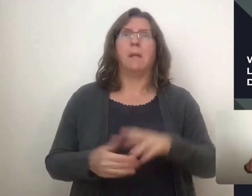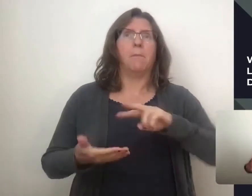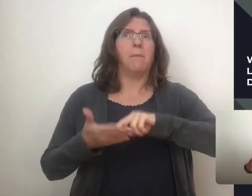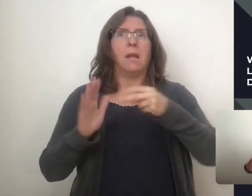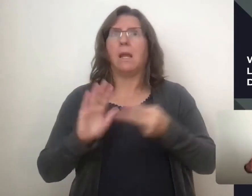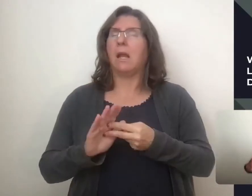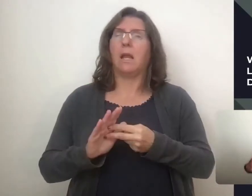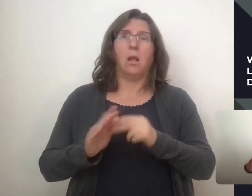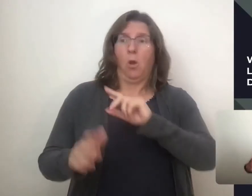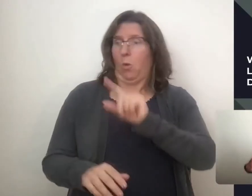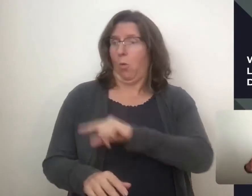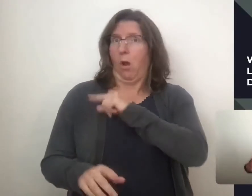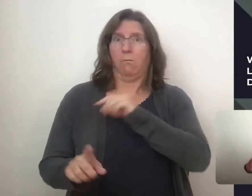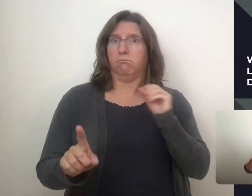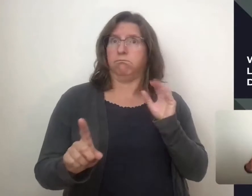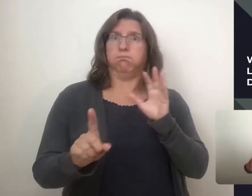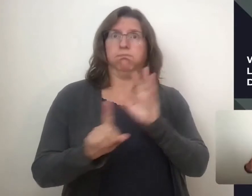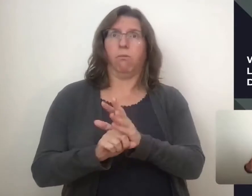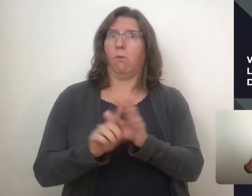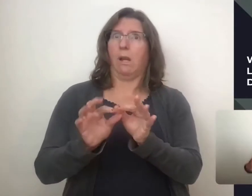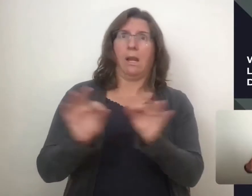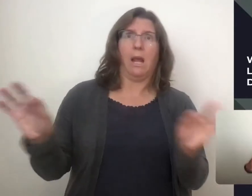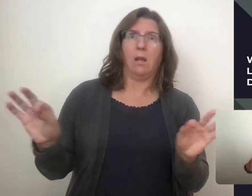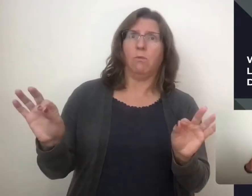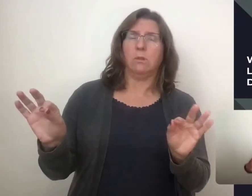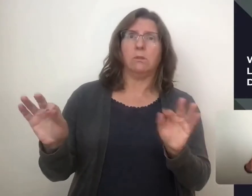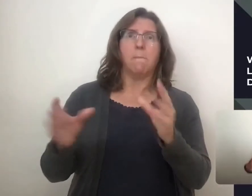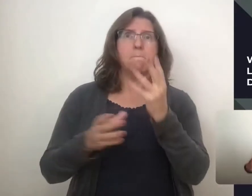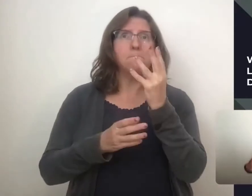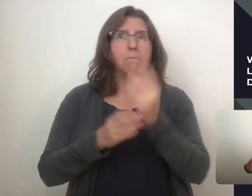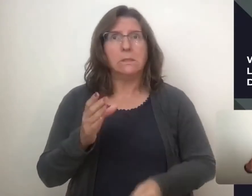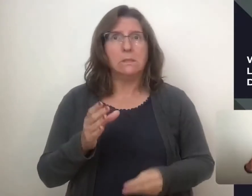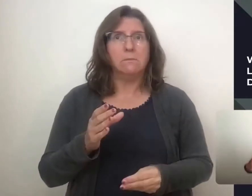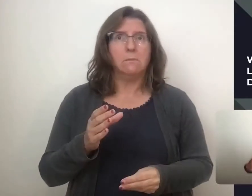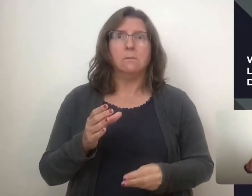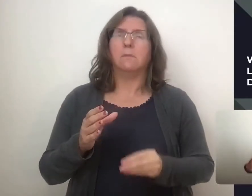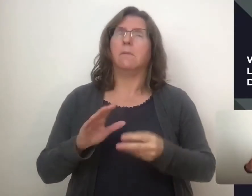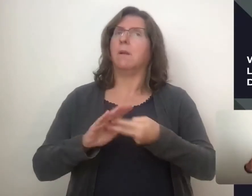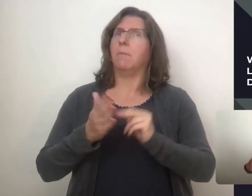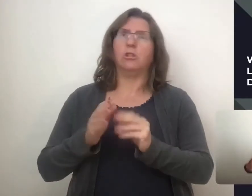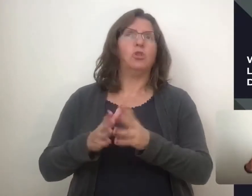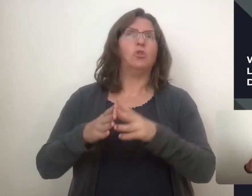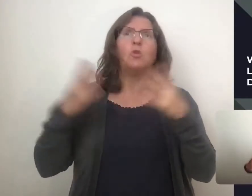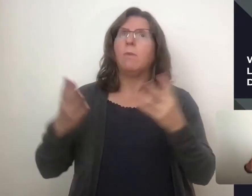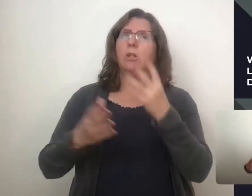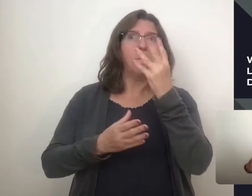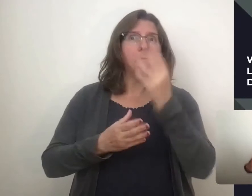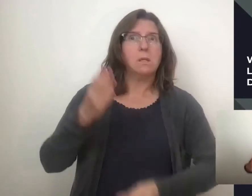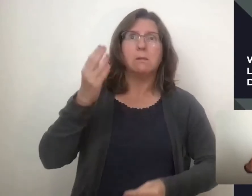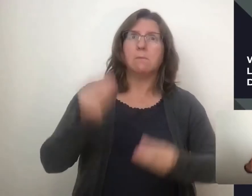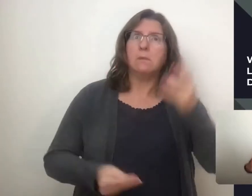A lack of exposure to quality, consistent language input.